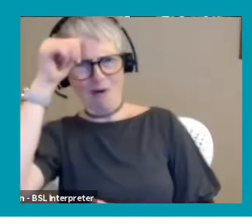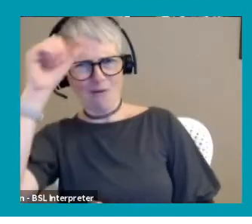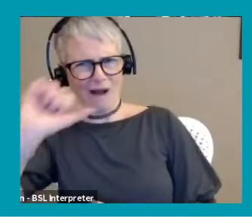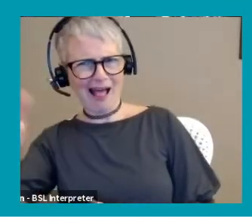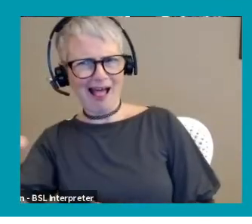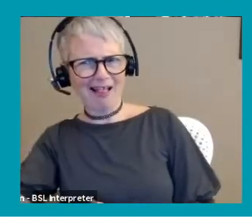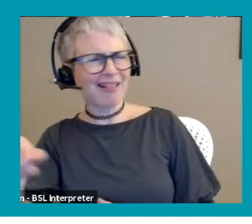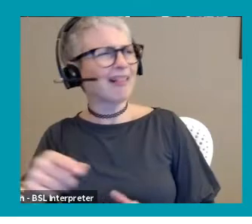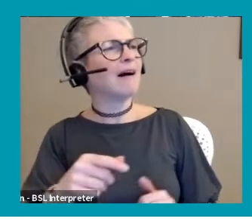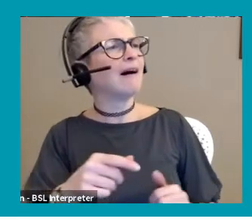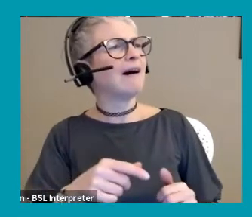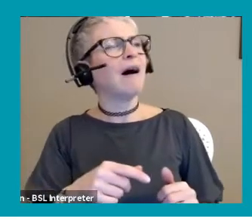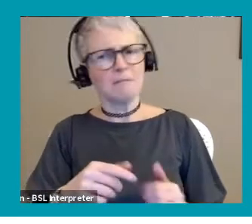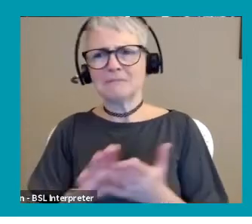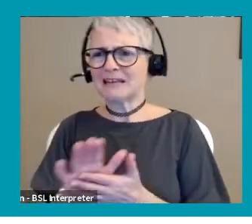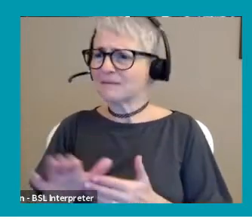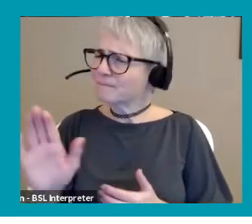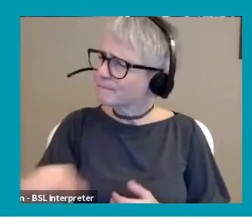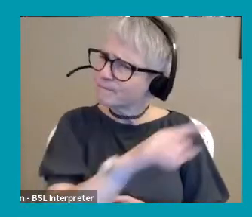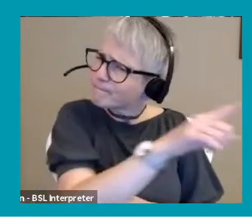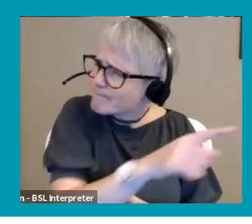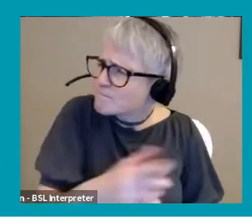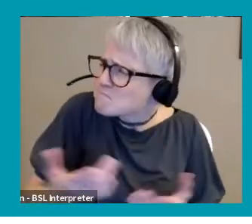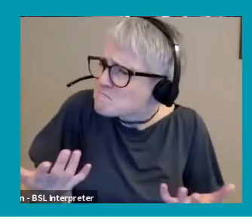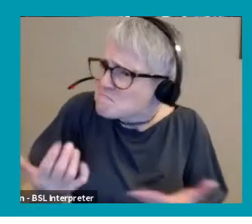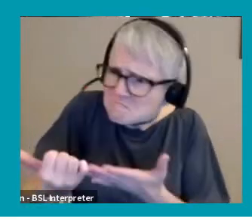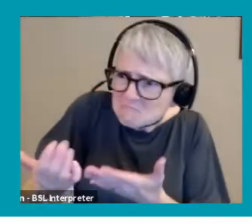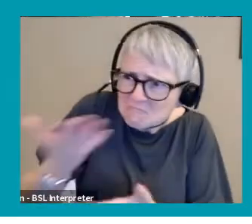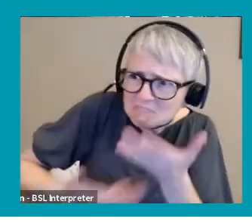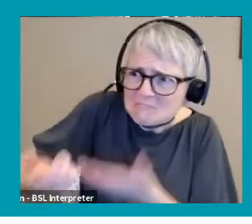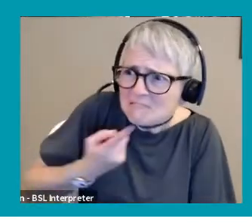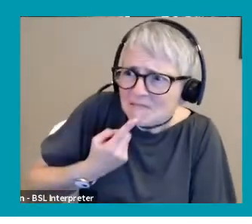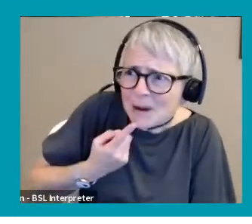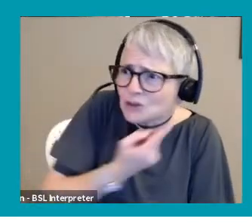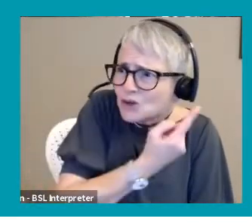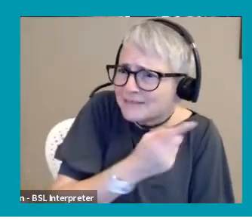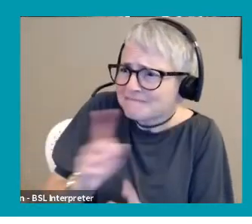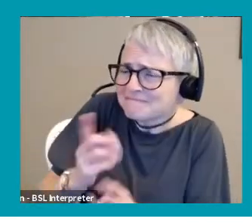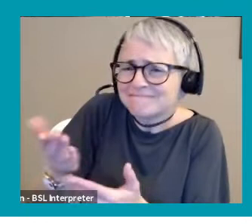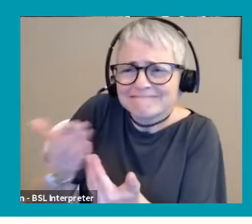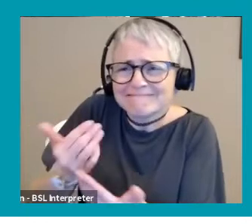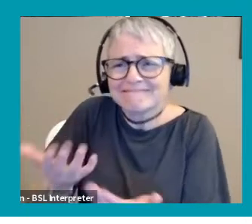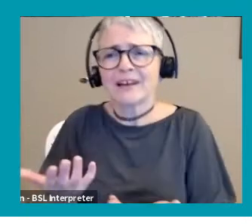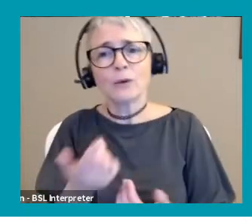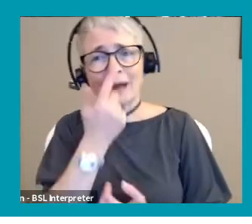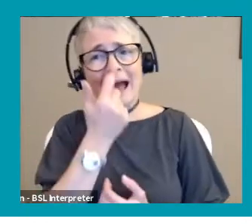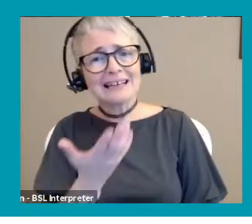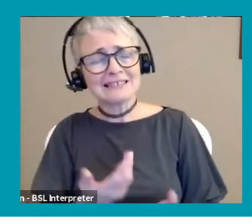Remember it's in their interest to place the right candidate.